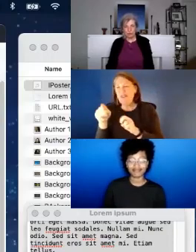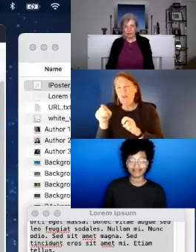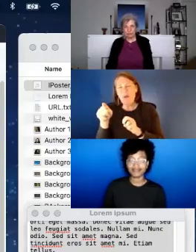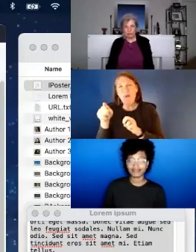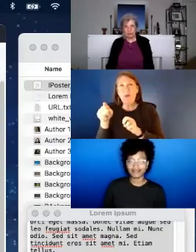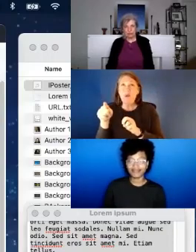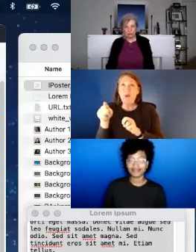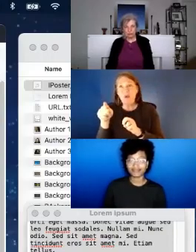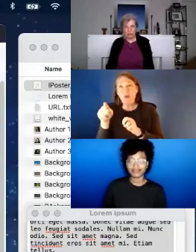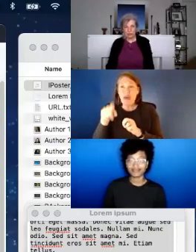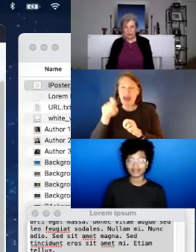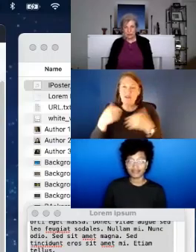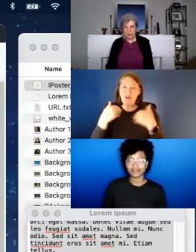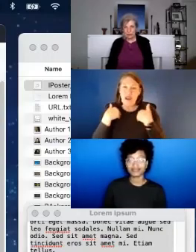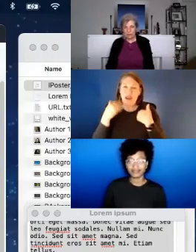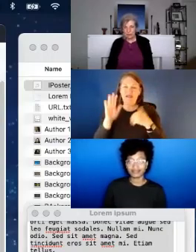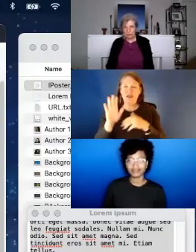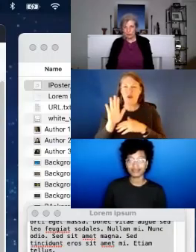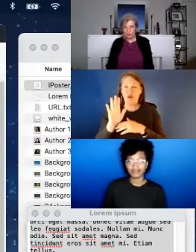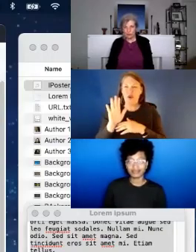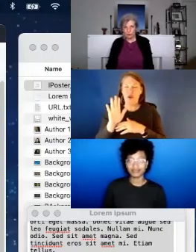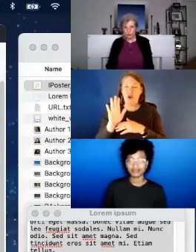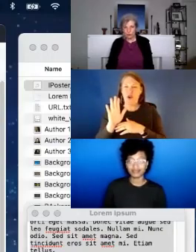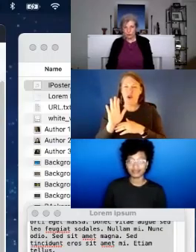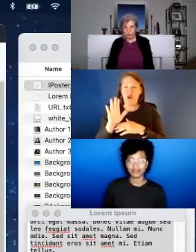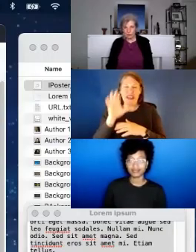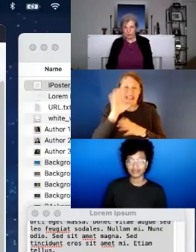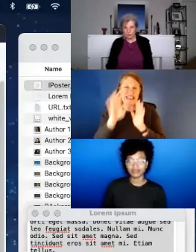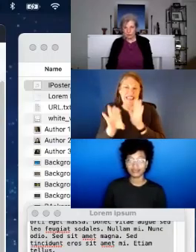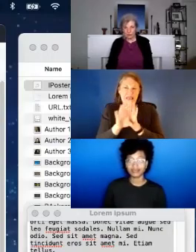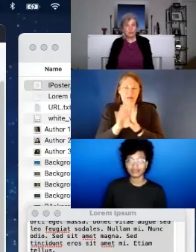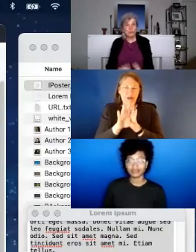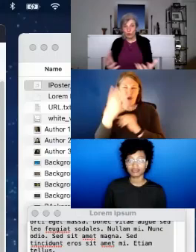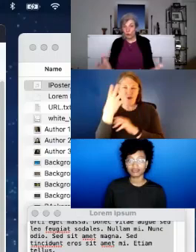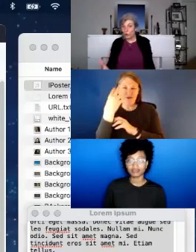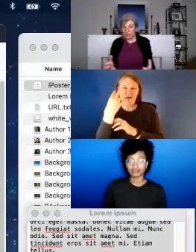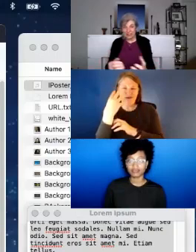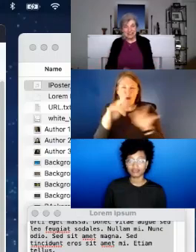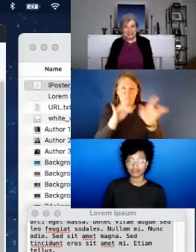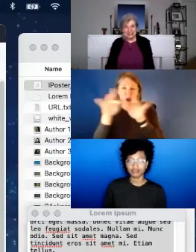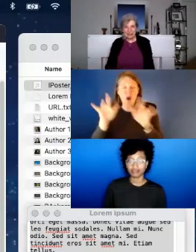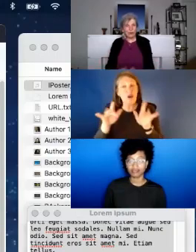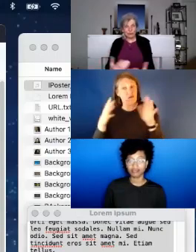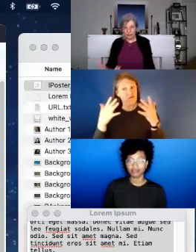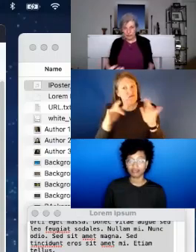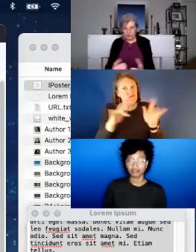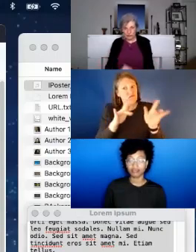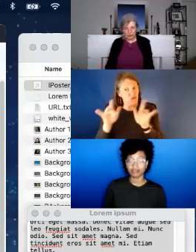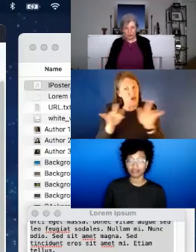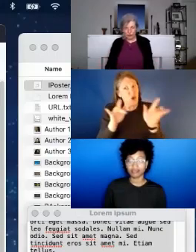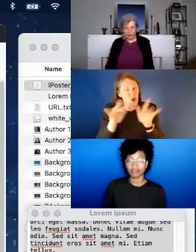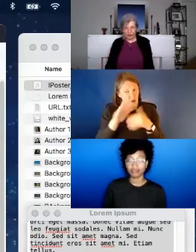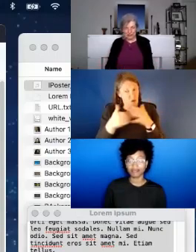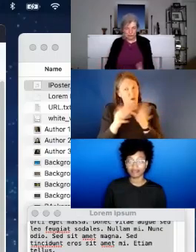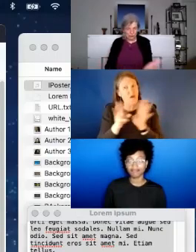have to have your image recorded. It is recorded 07:41:01 . All sessions are recorded. I suppose